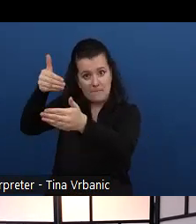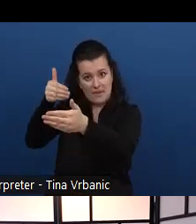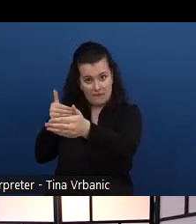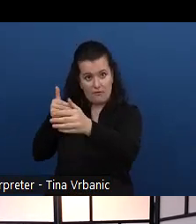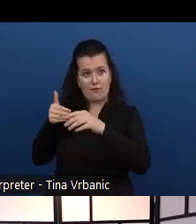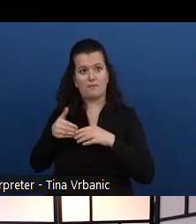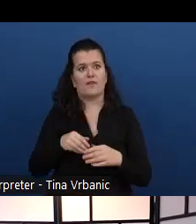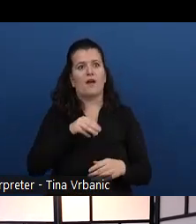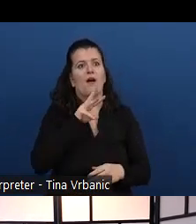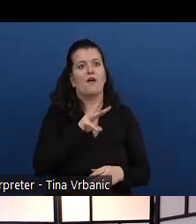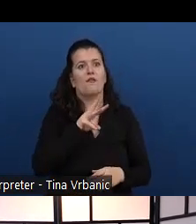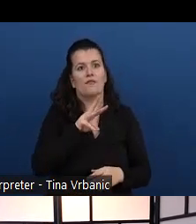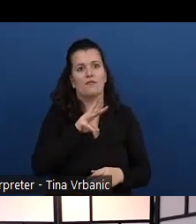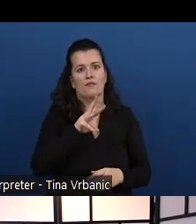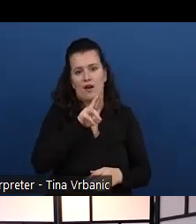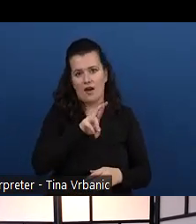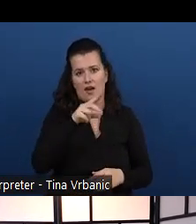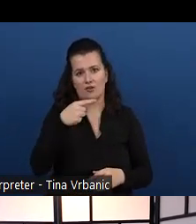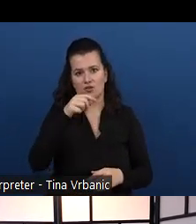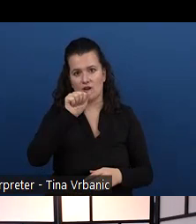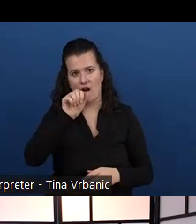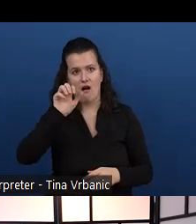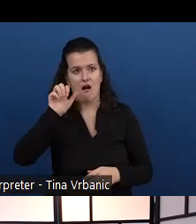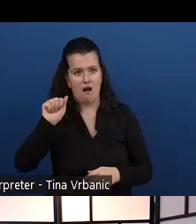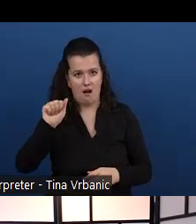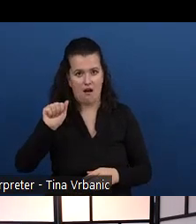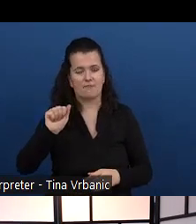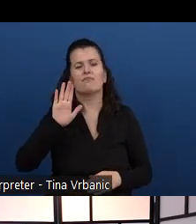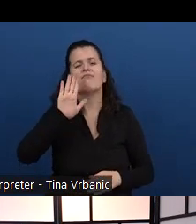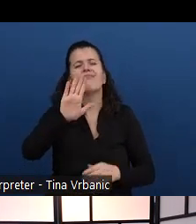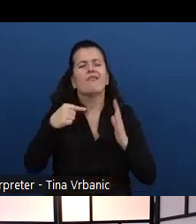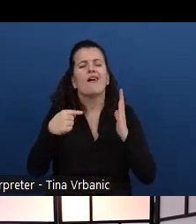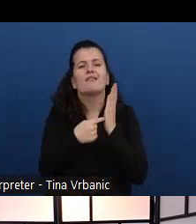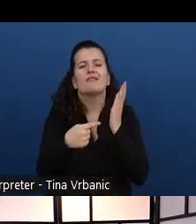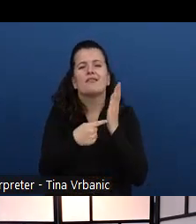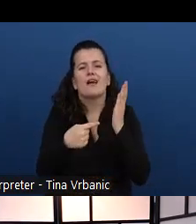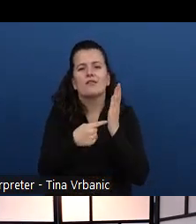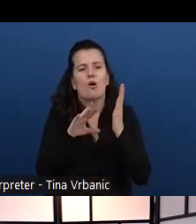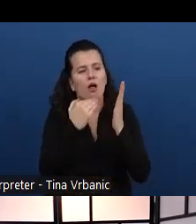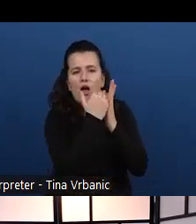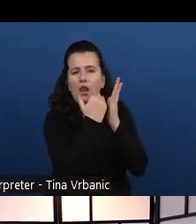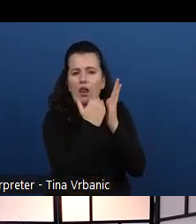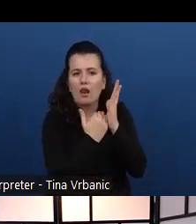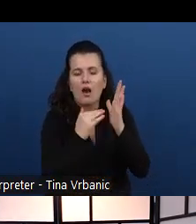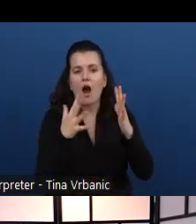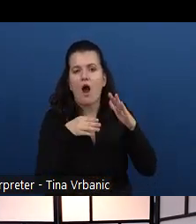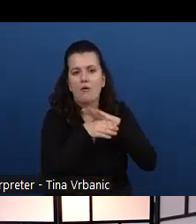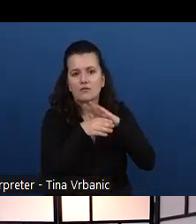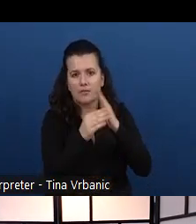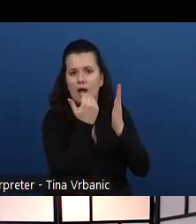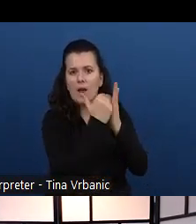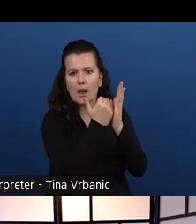(non-English language) were a transposition of the WCAG.